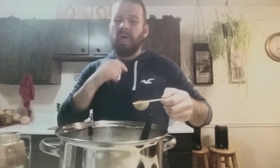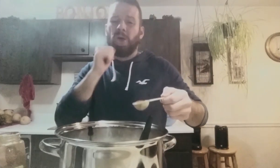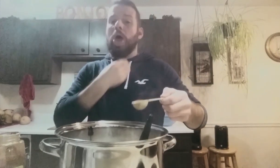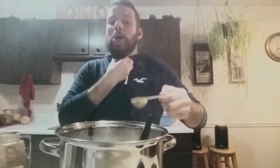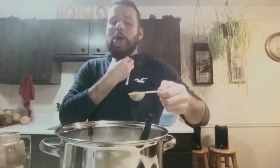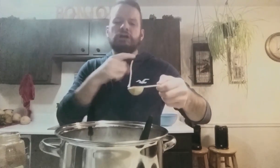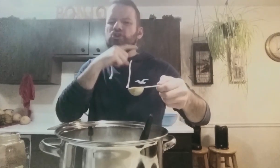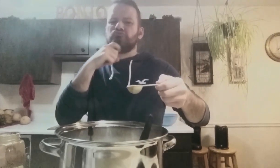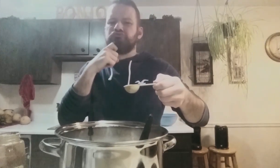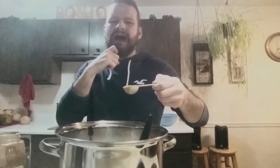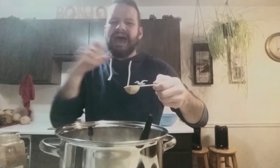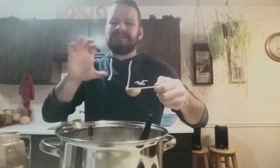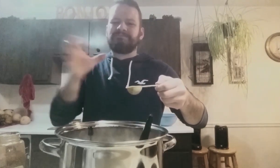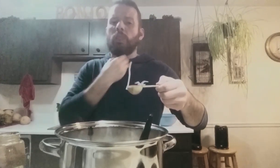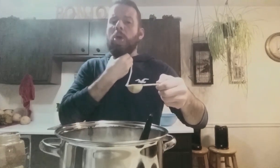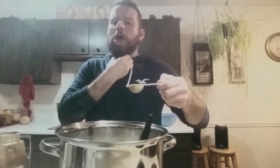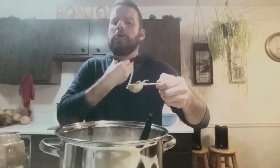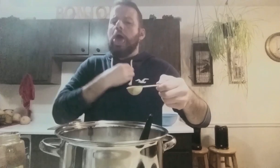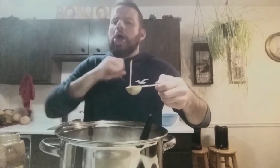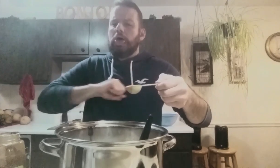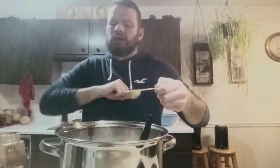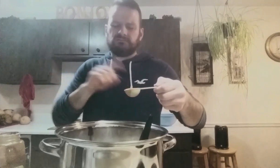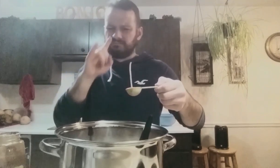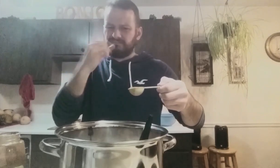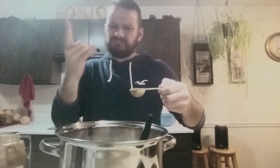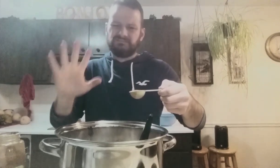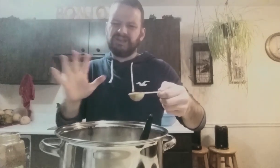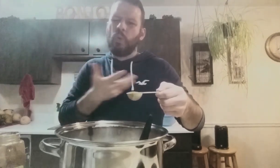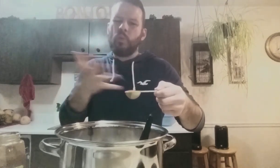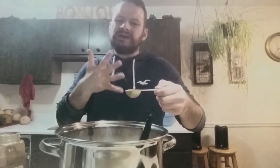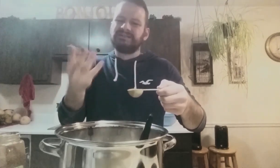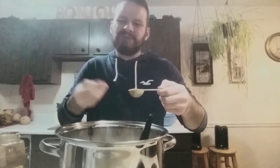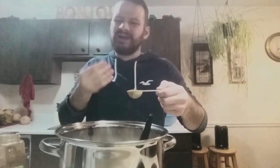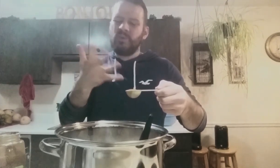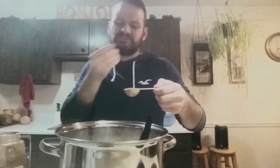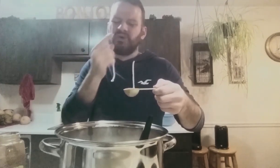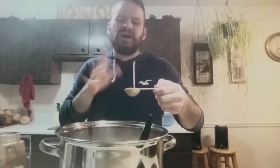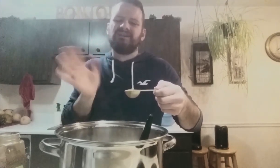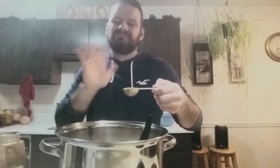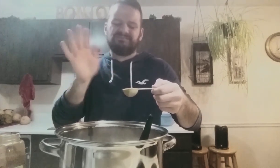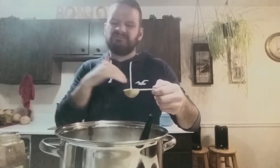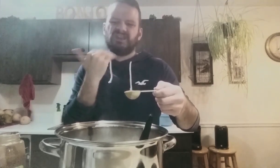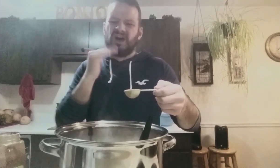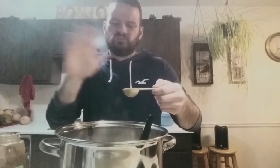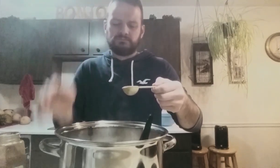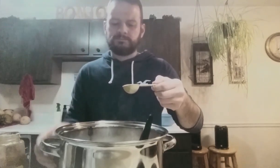I'm not going to choke myself with this dry spice. It's a waste of food and money. Just no.